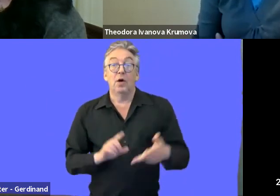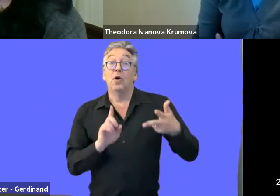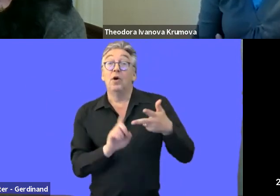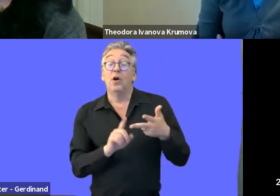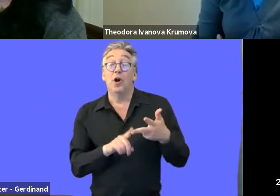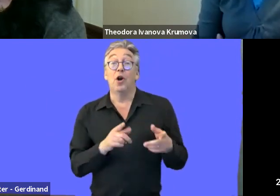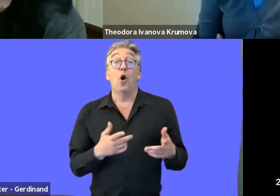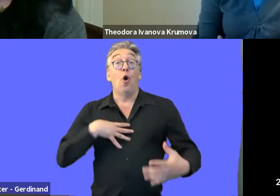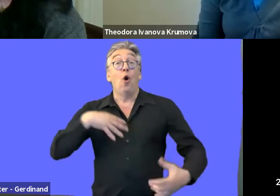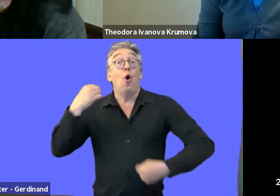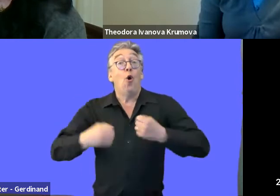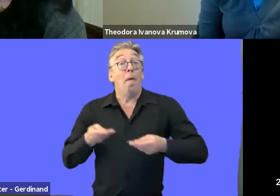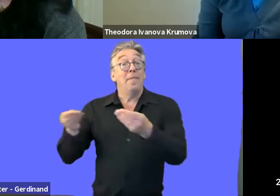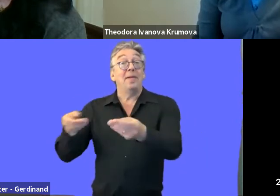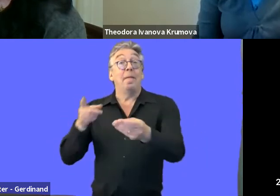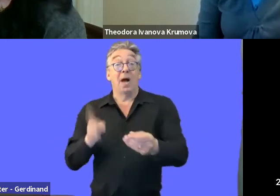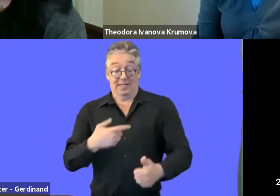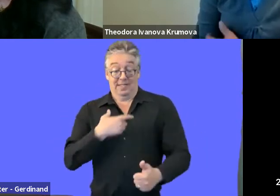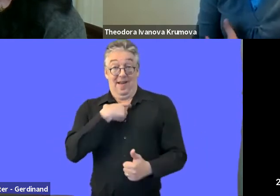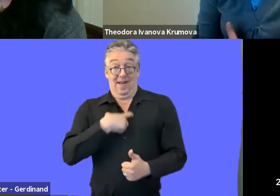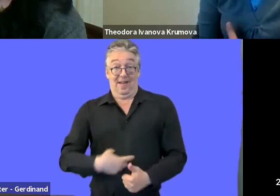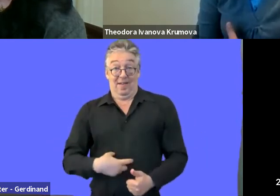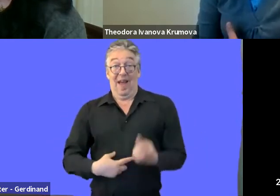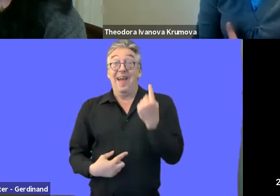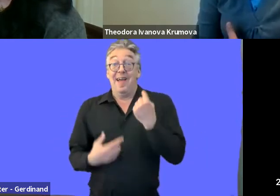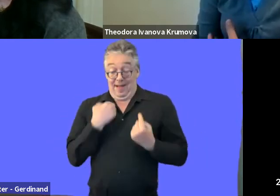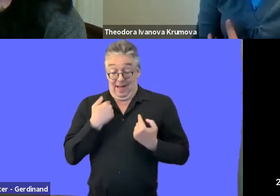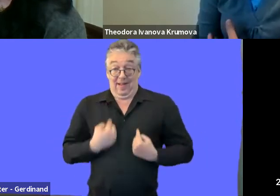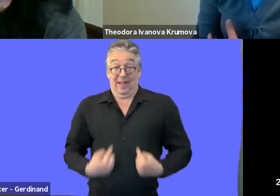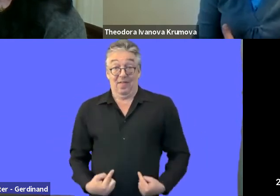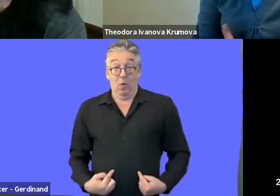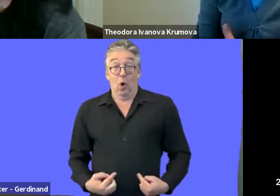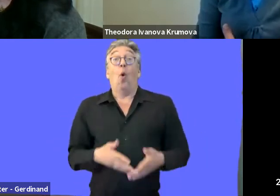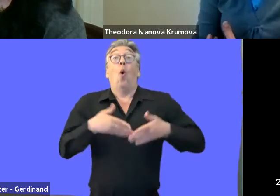or a group of persons and they have to have the victim status.